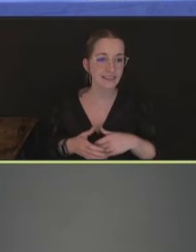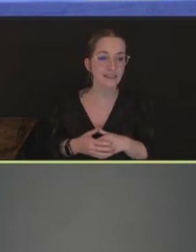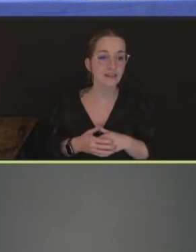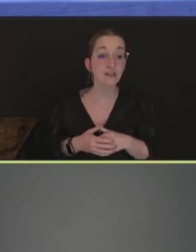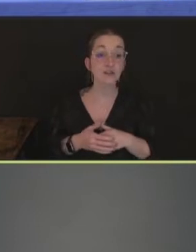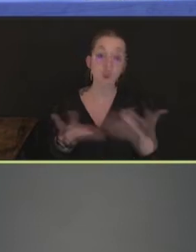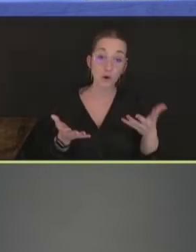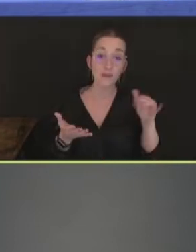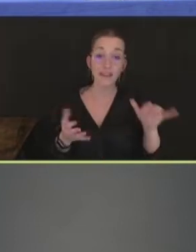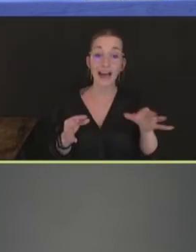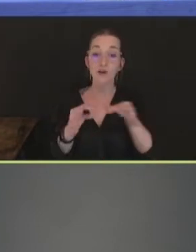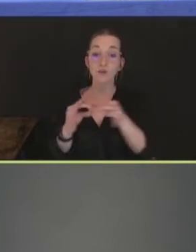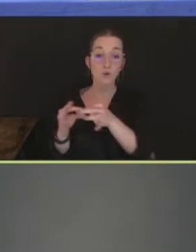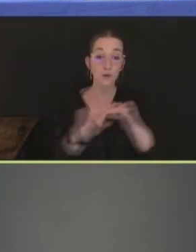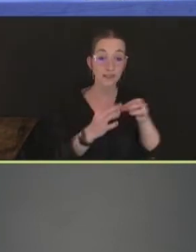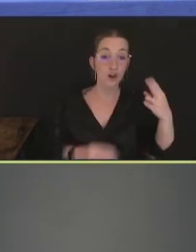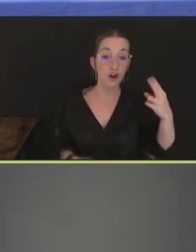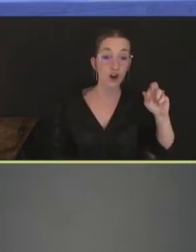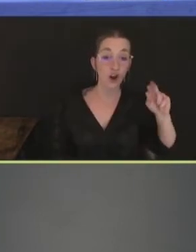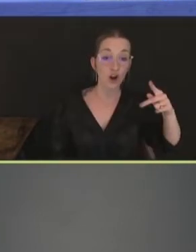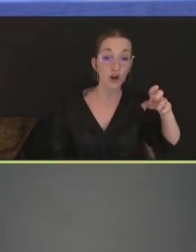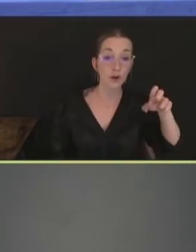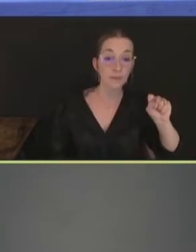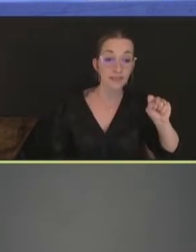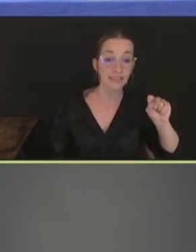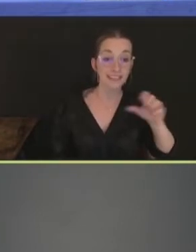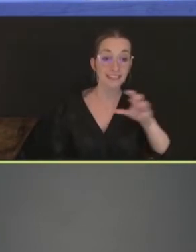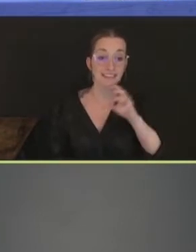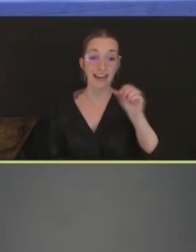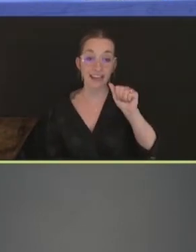herpes viruses are not a direct cause of the disease.